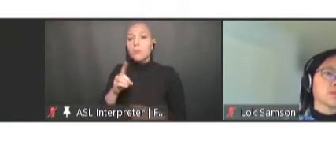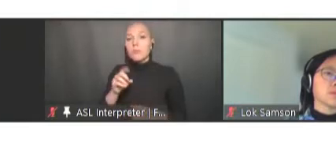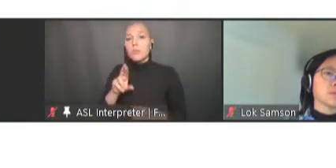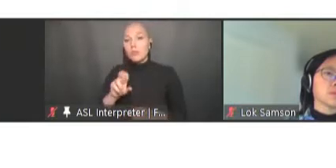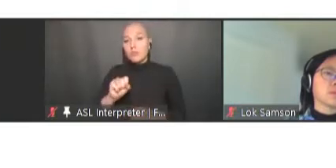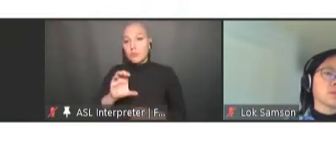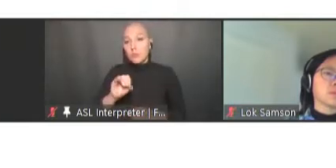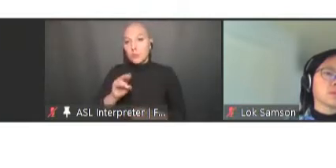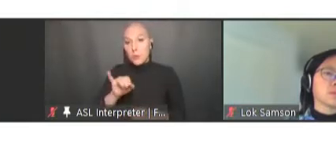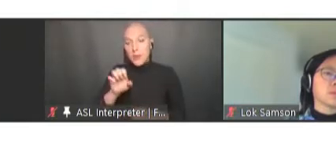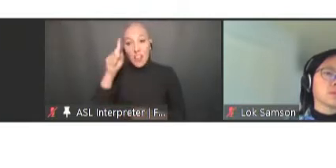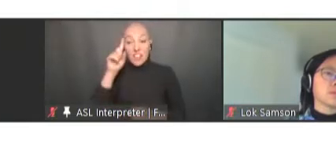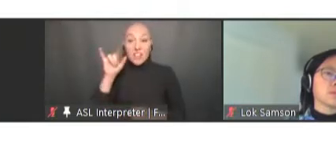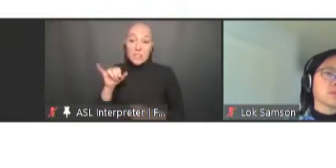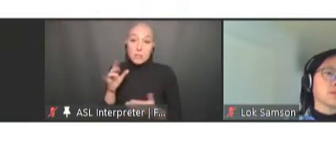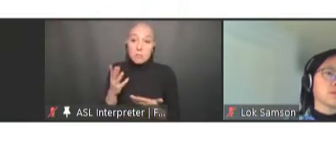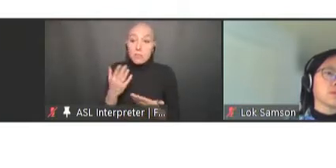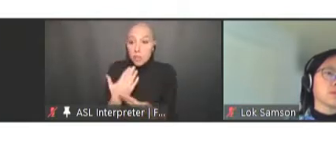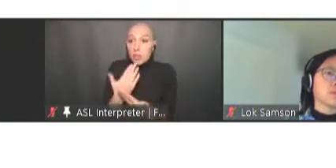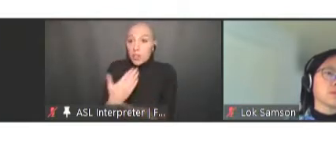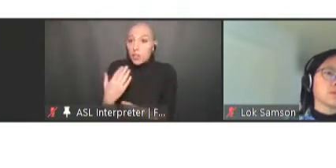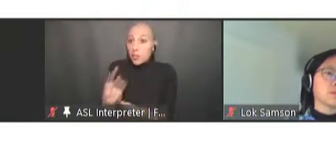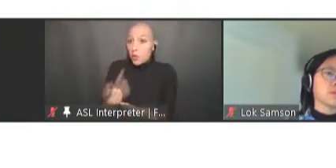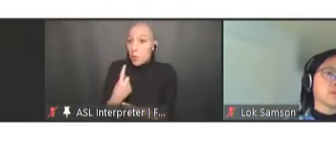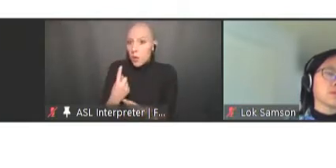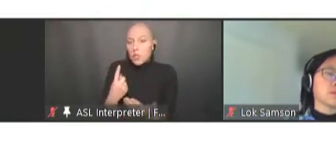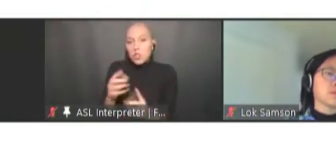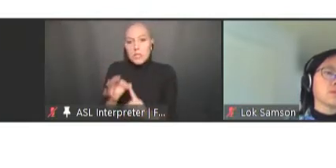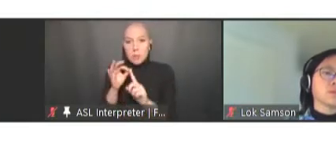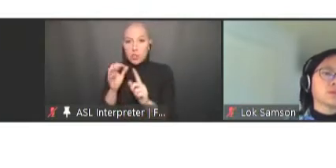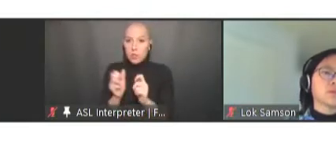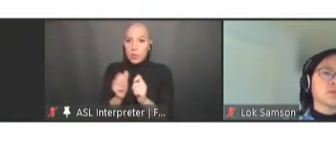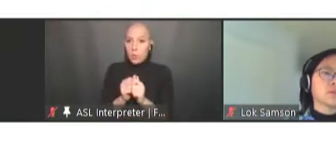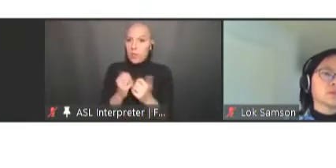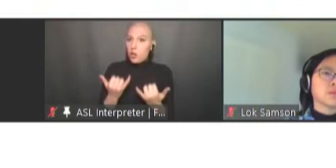where the severity of the variant is lower than previous variants. Thanks.